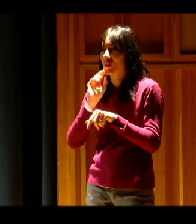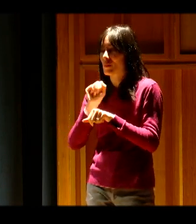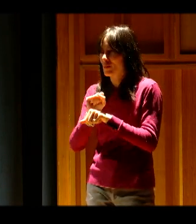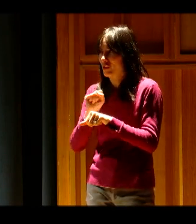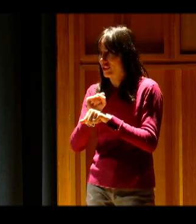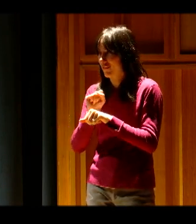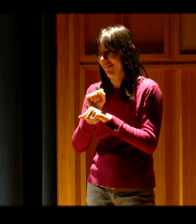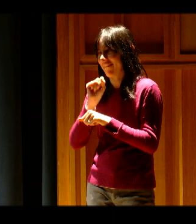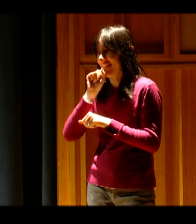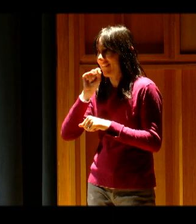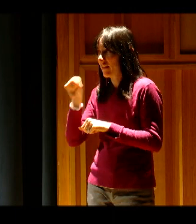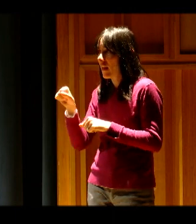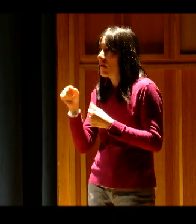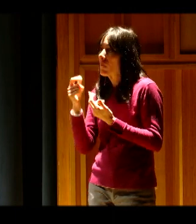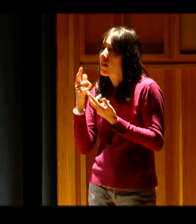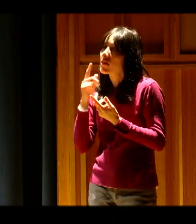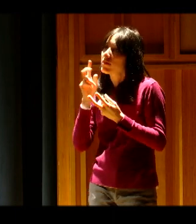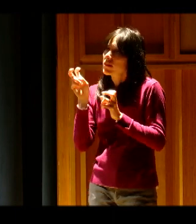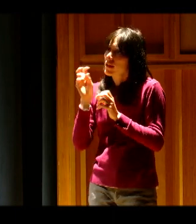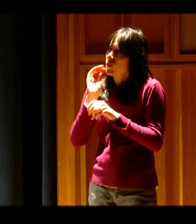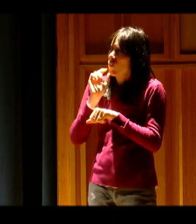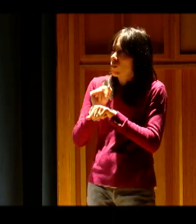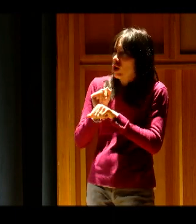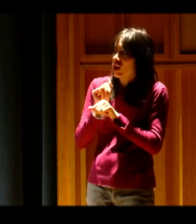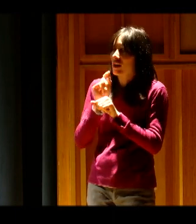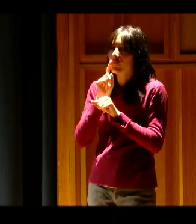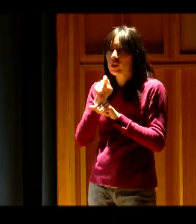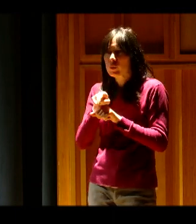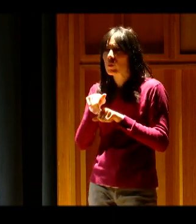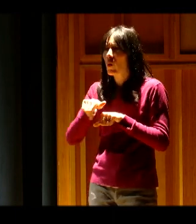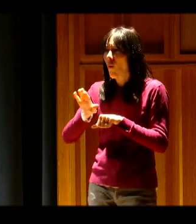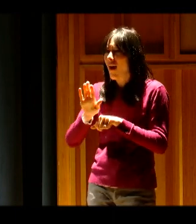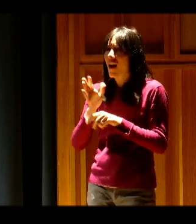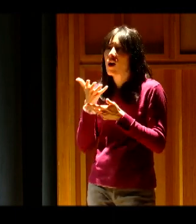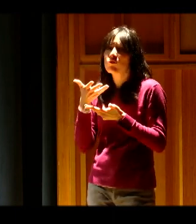But part of that homework is for you to go out have drinks talk about today.